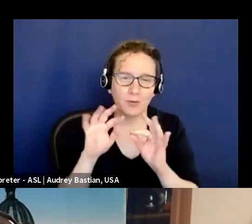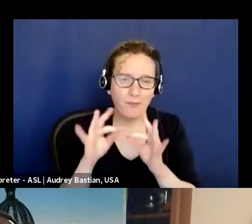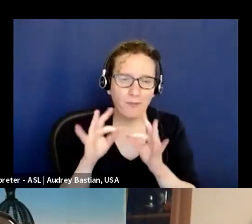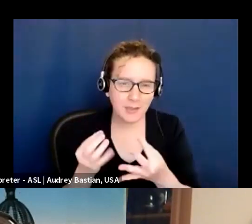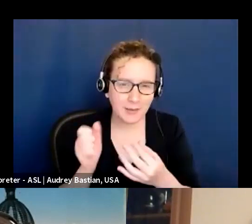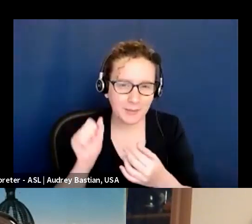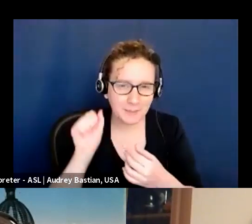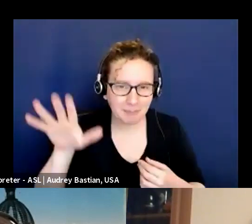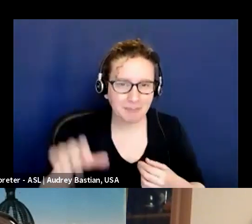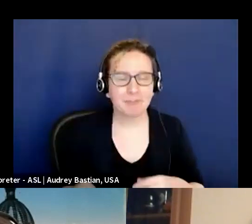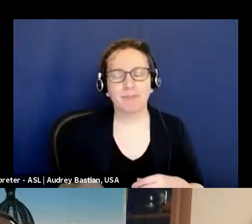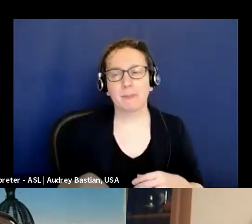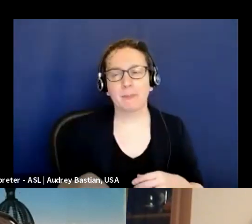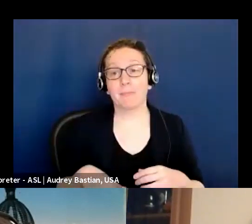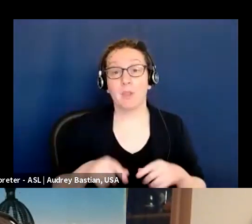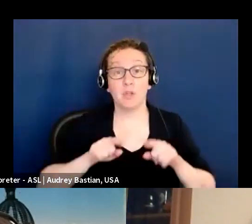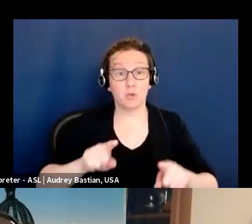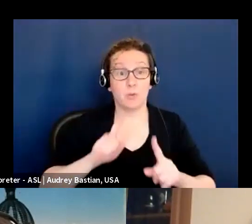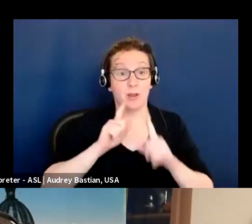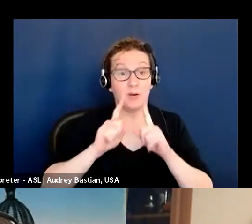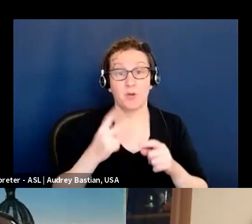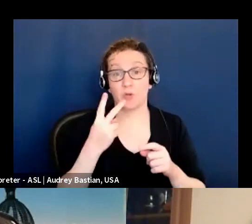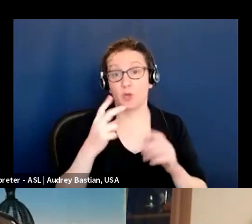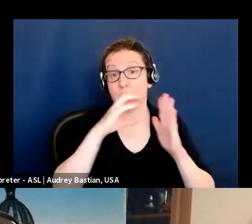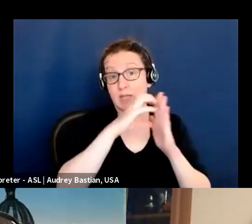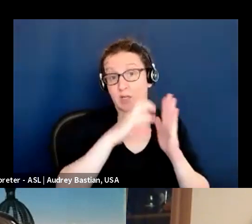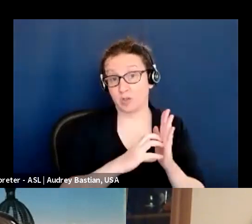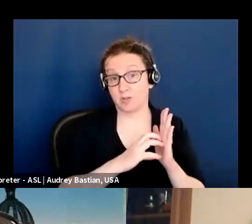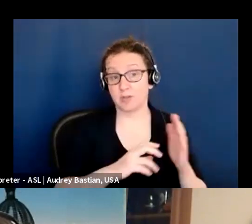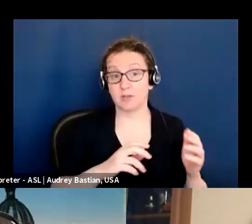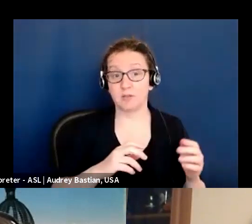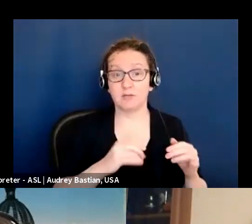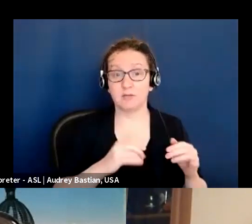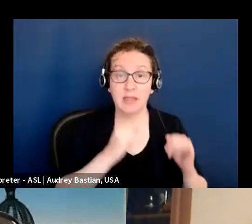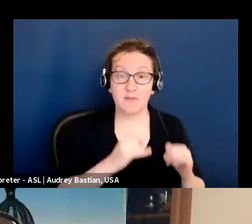And then during the interview, there was two sections. There's like an individual